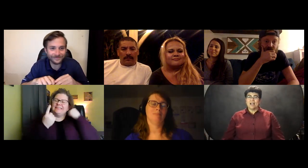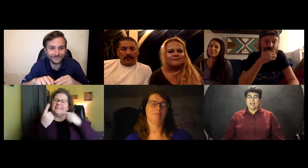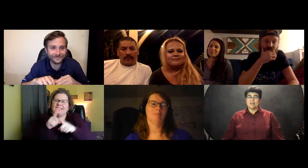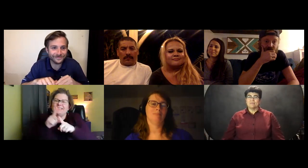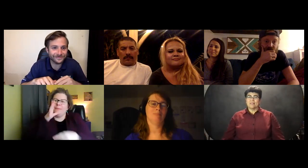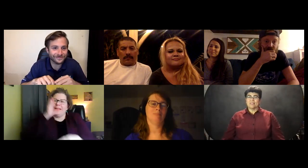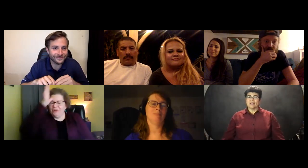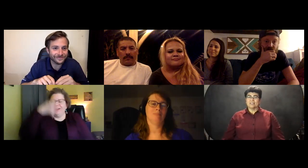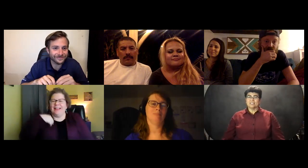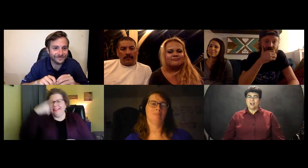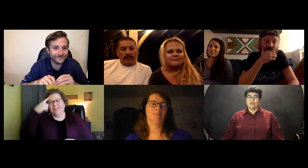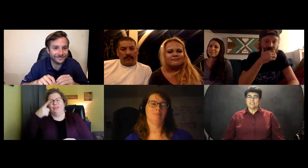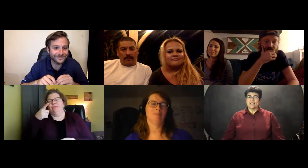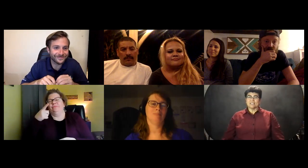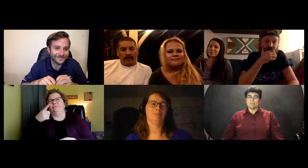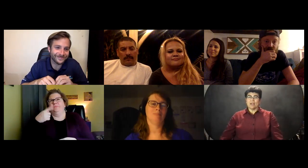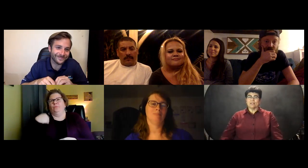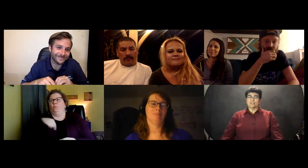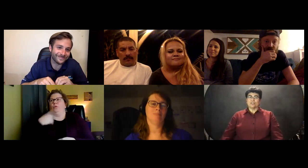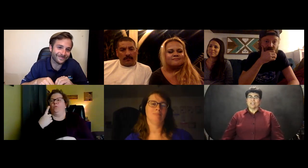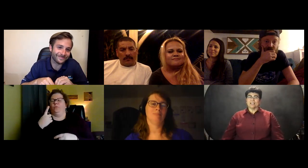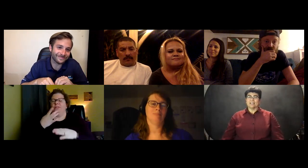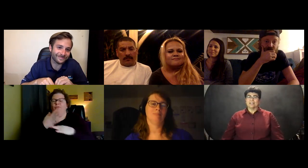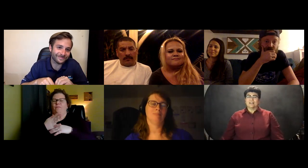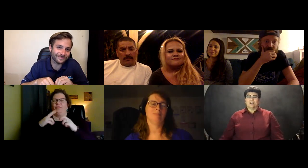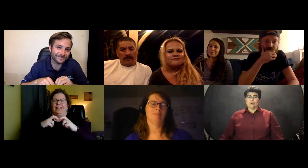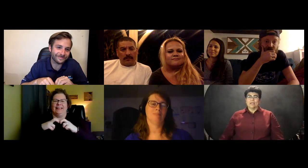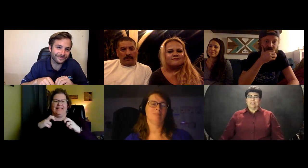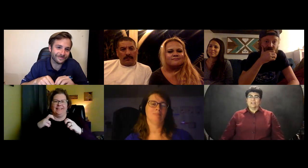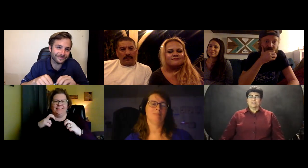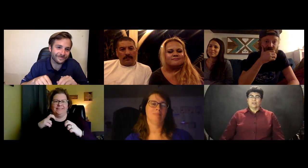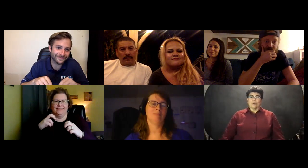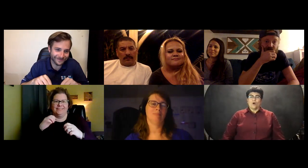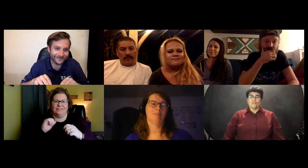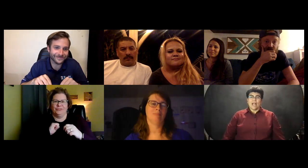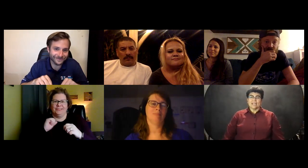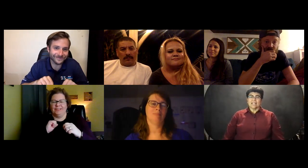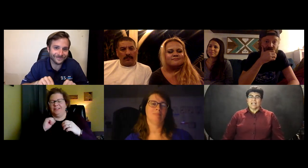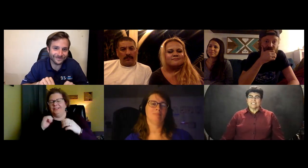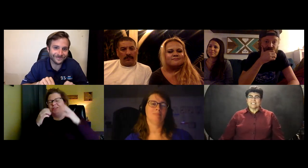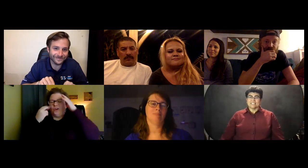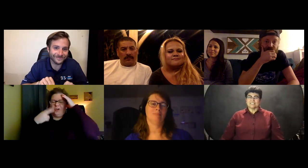um there's always as a parent you think